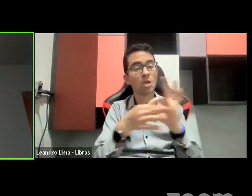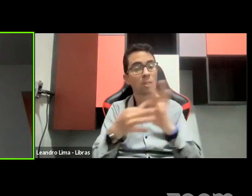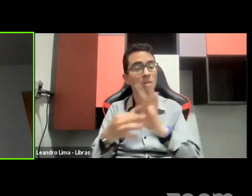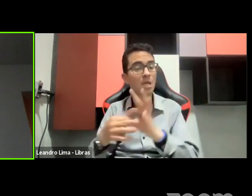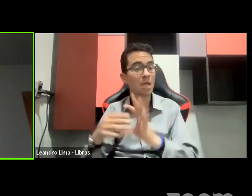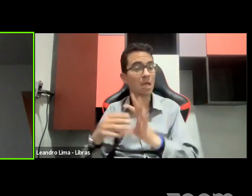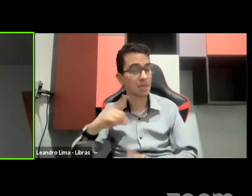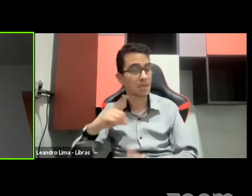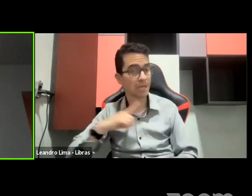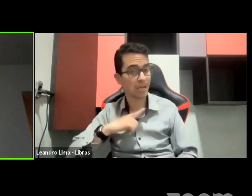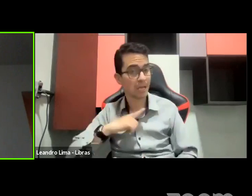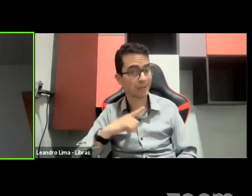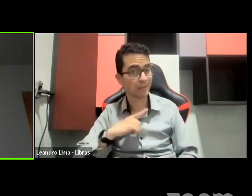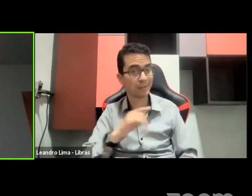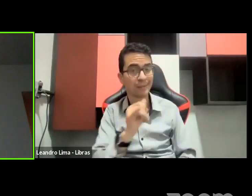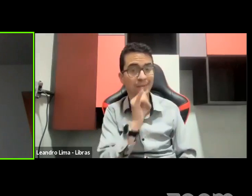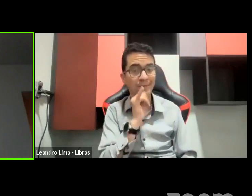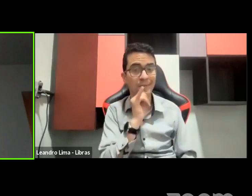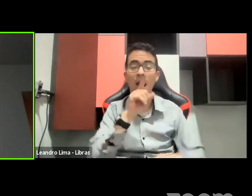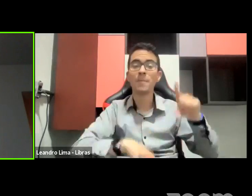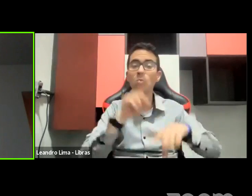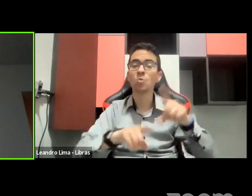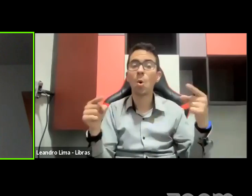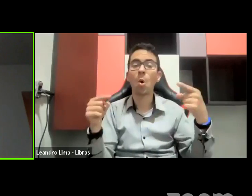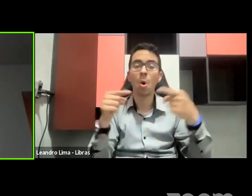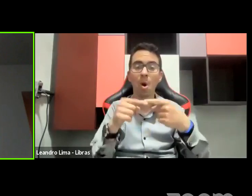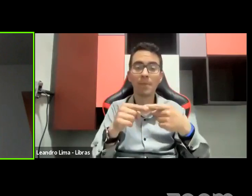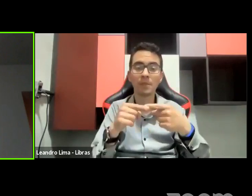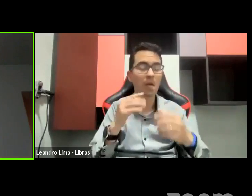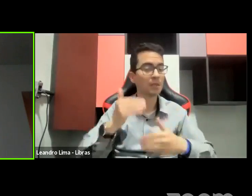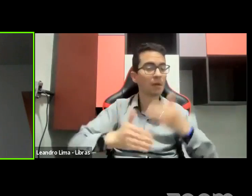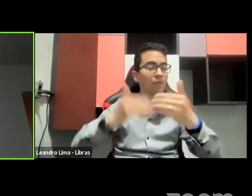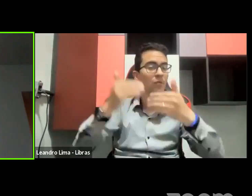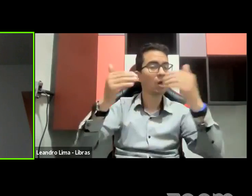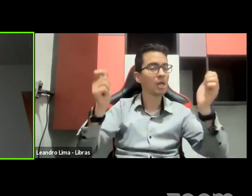to be.